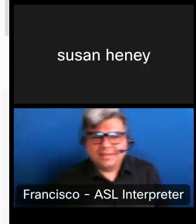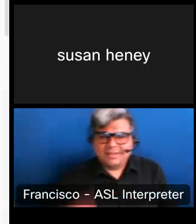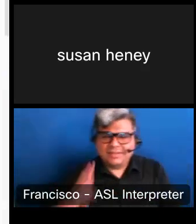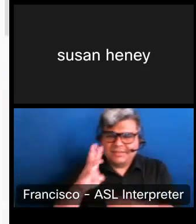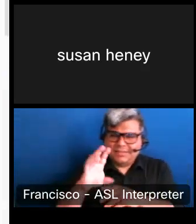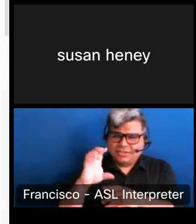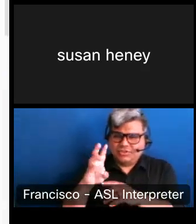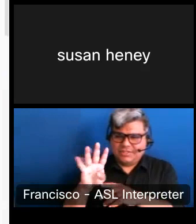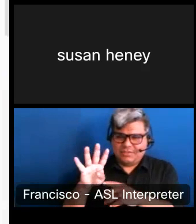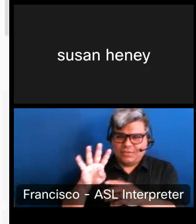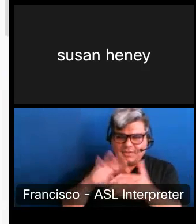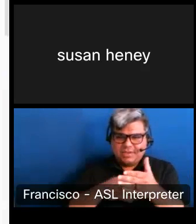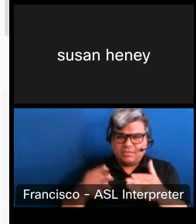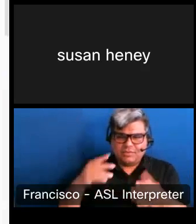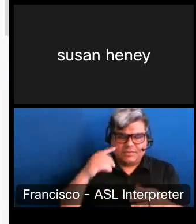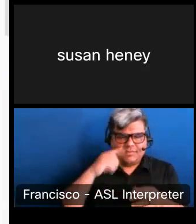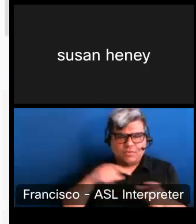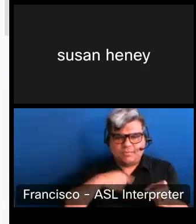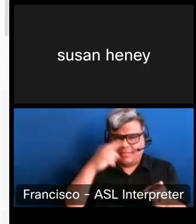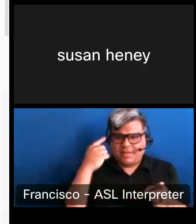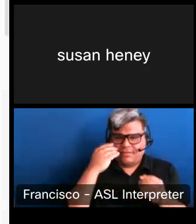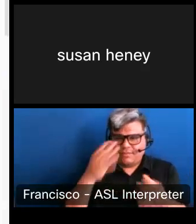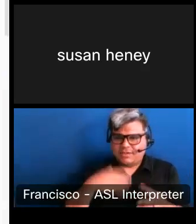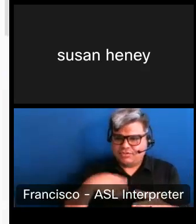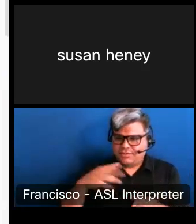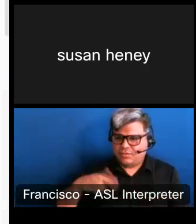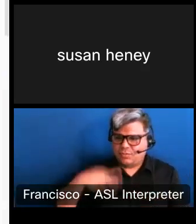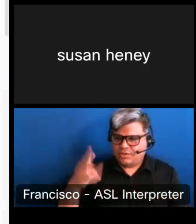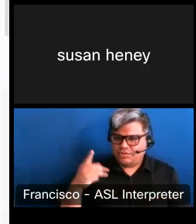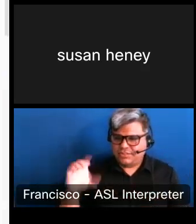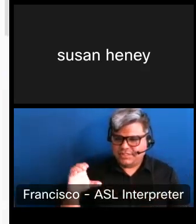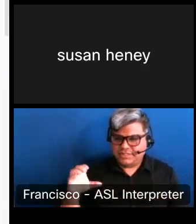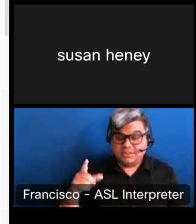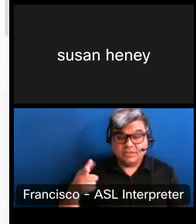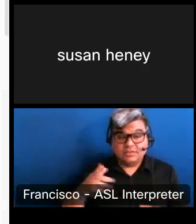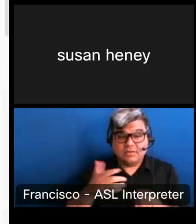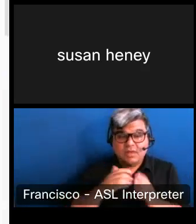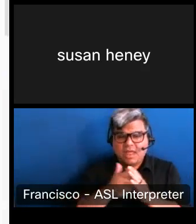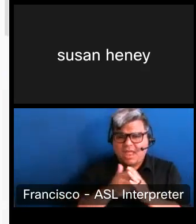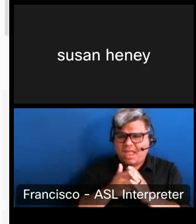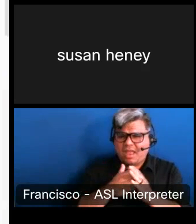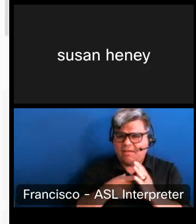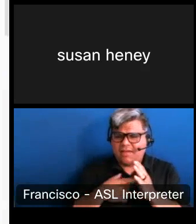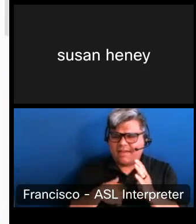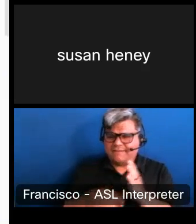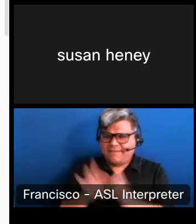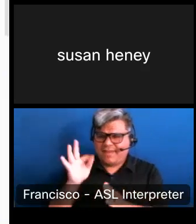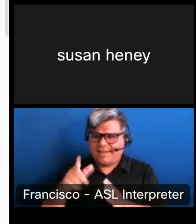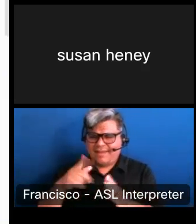population in Washington DC that are listed here, so how do I find educational attainment in this